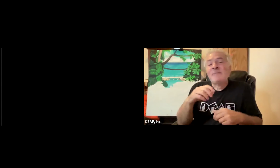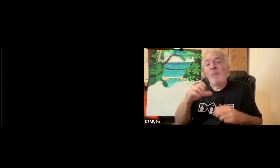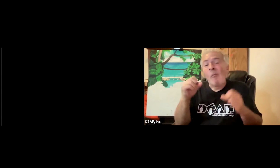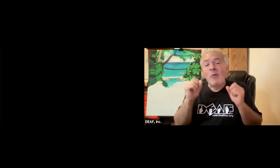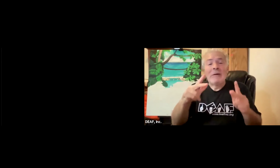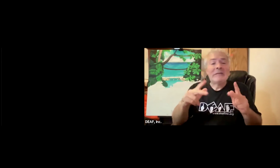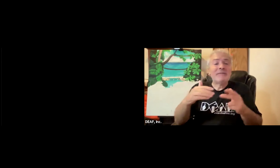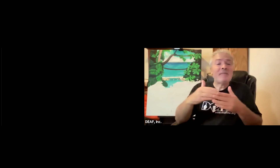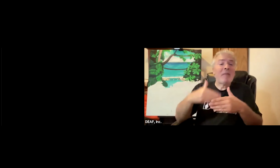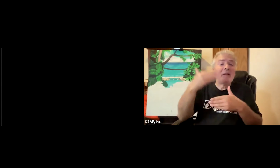Okay.